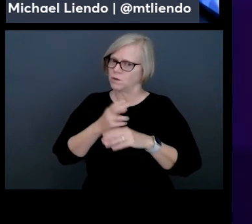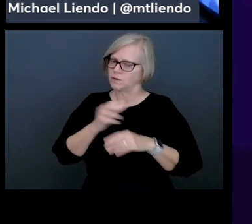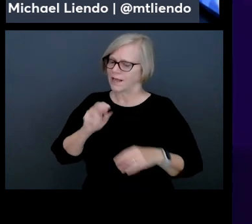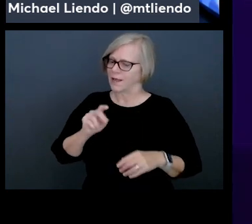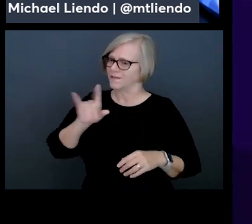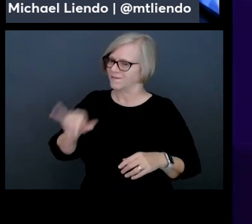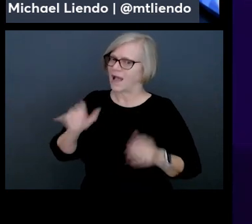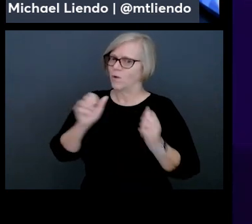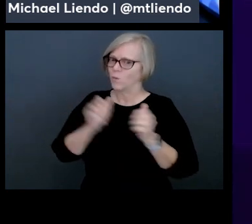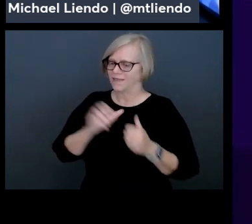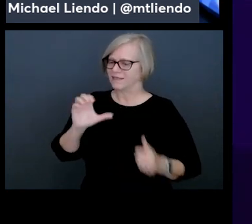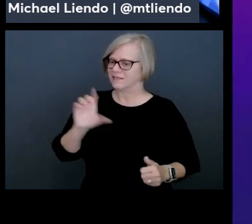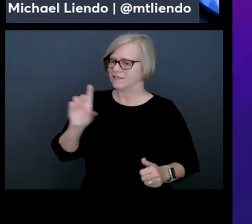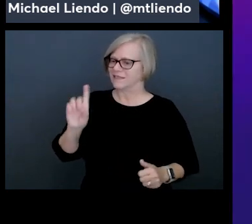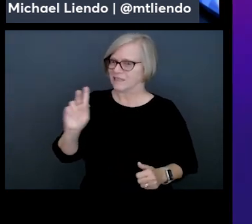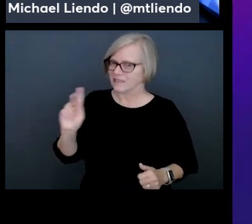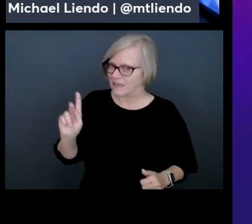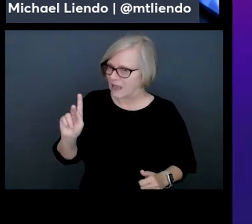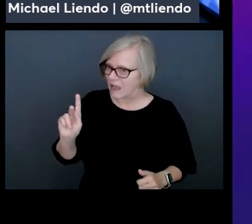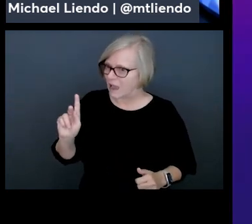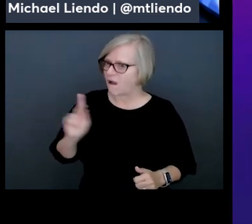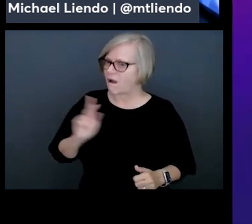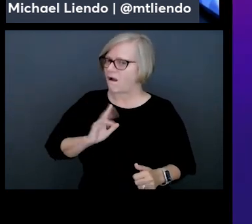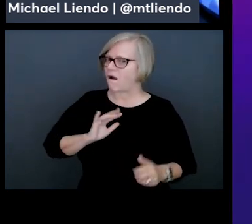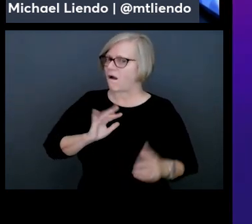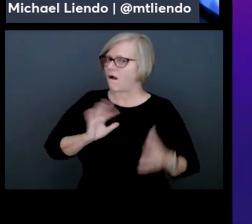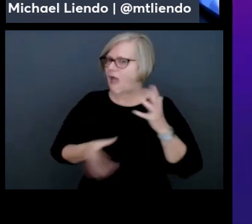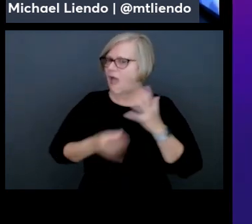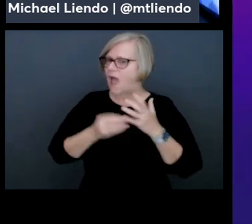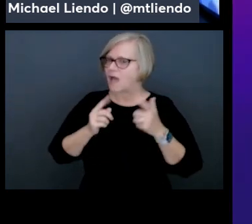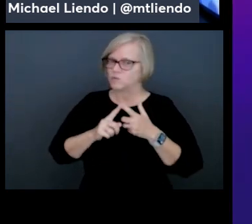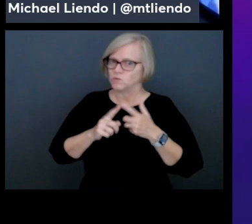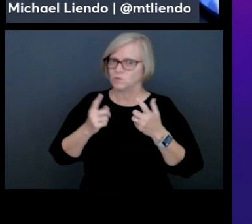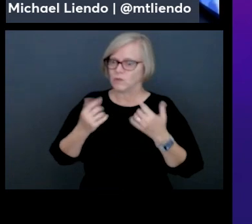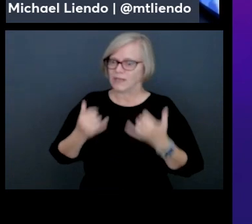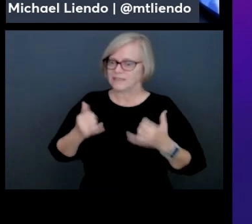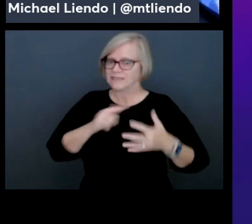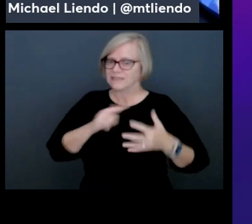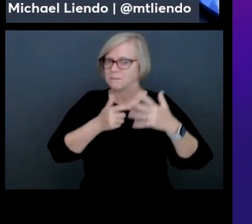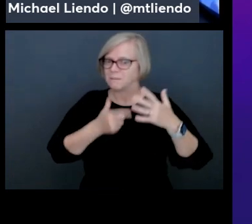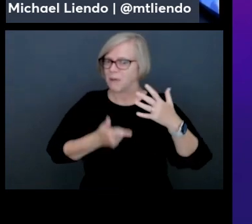and just add it into an existing pipeline, which is also really cool. Absolutely.